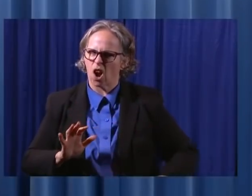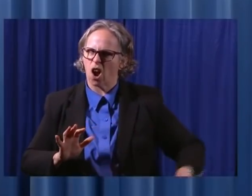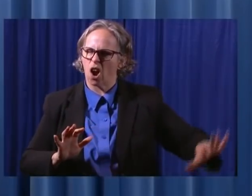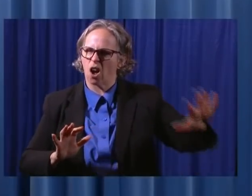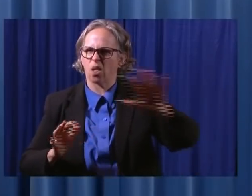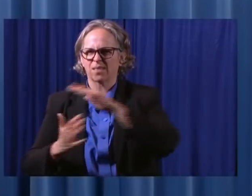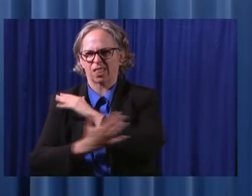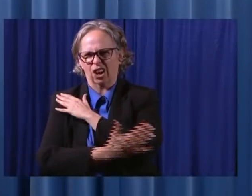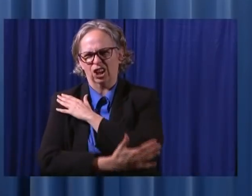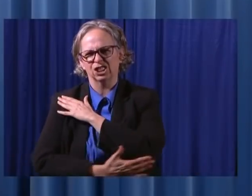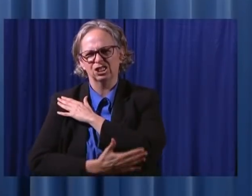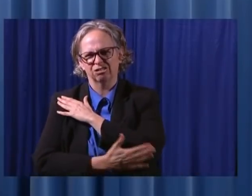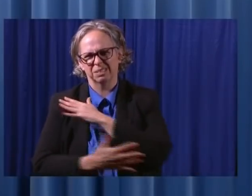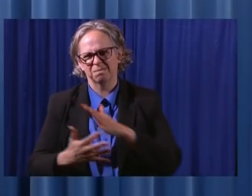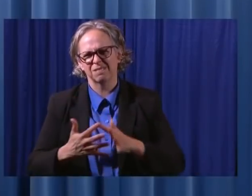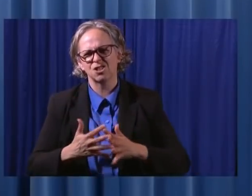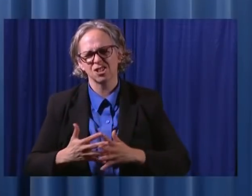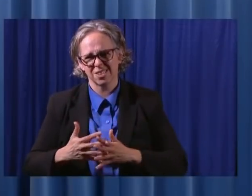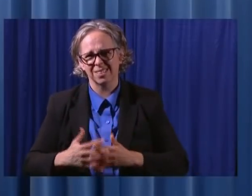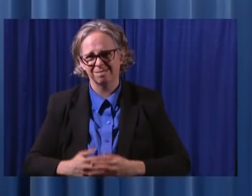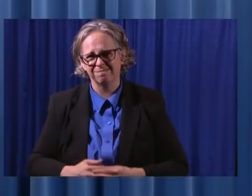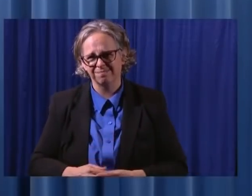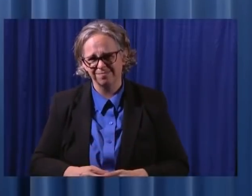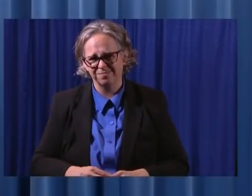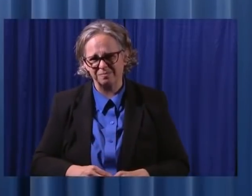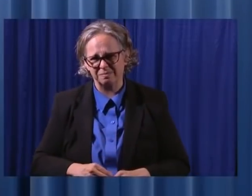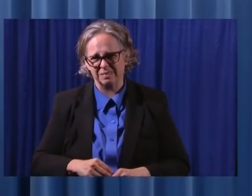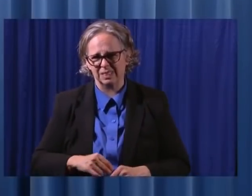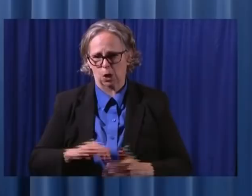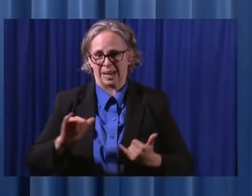IN OTHER NEWS ON TV, THE VIRUS ONCE AGAIN IS SPREADING WITH A VENGEANCE ACROSS MANY PARTS OF THE COUNTRY AND ACROSS PARTS OF